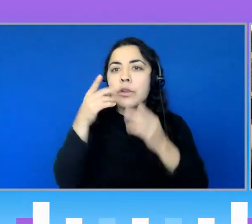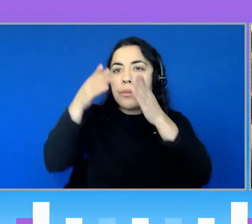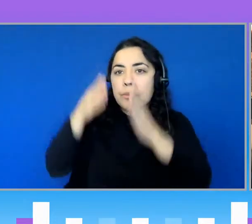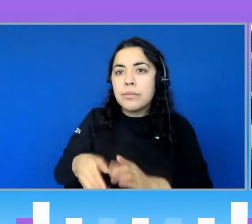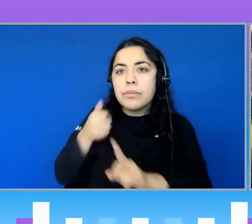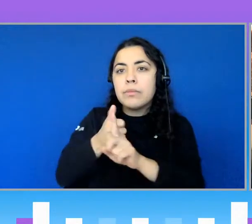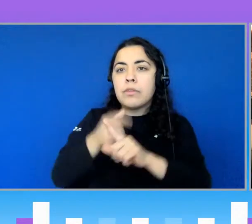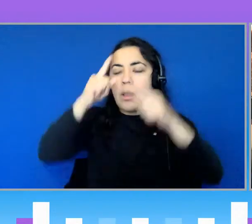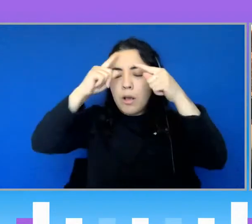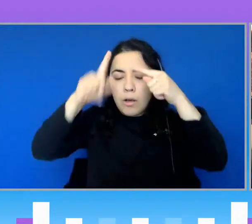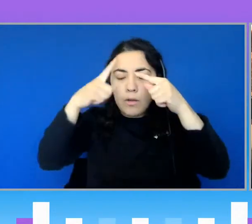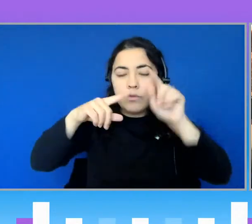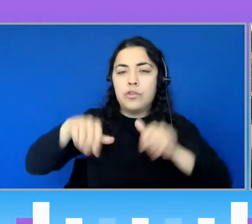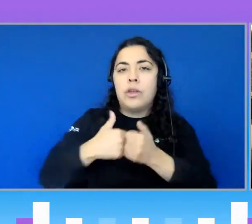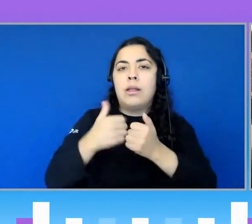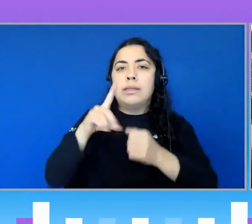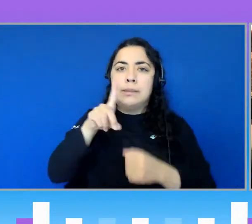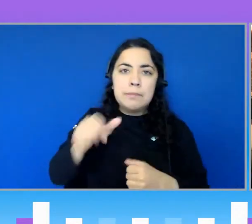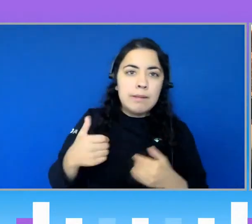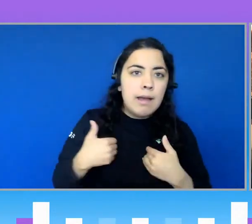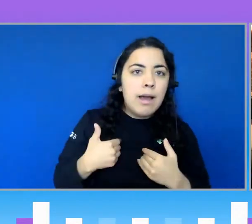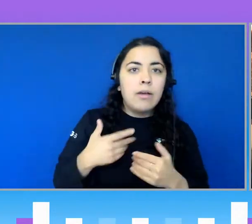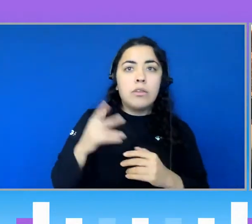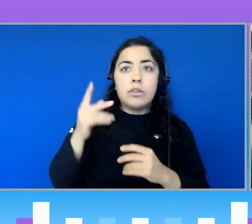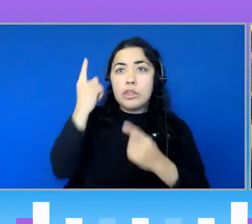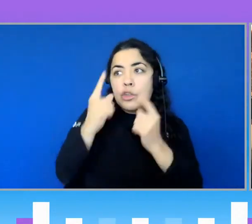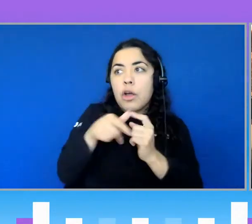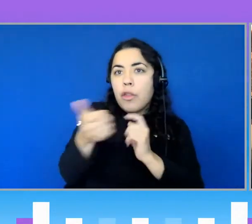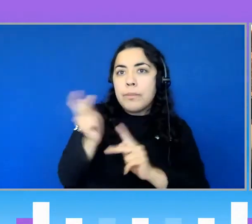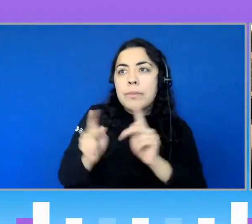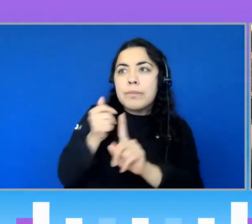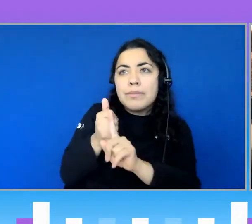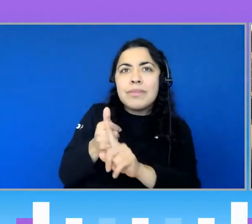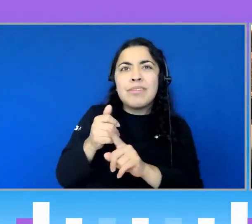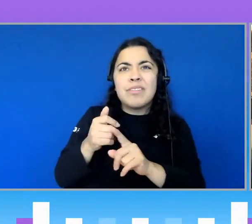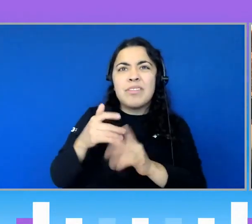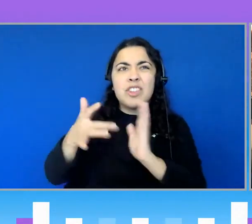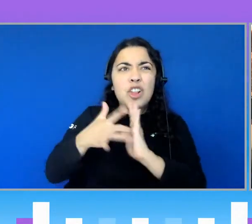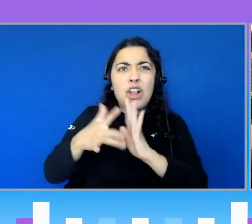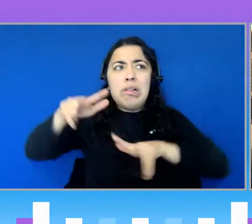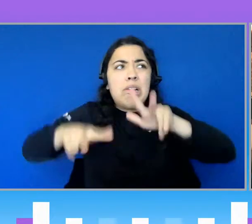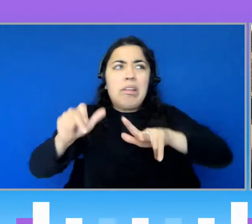cognitive challenges and disabilities. Think about people who aren't familiar with the technology. Think about all